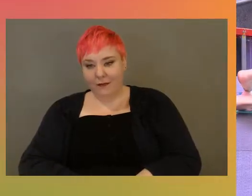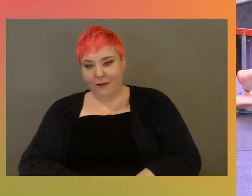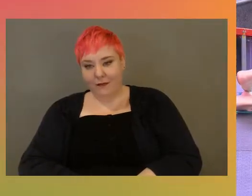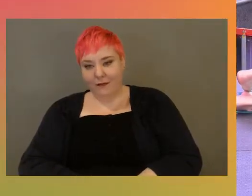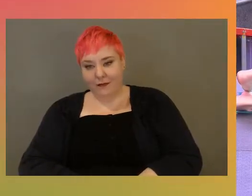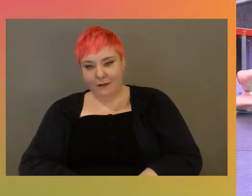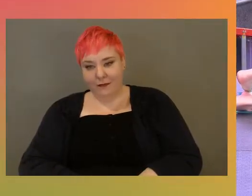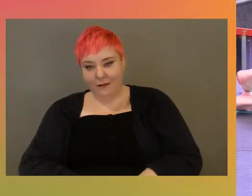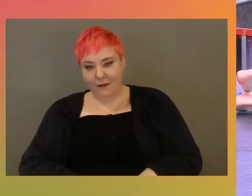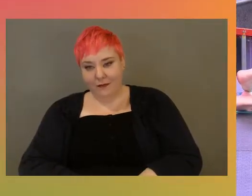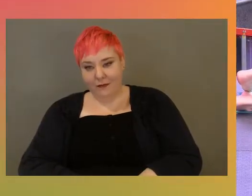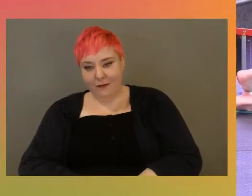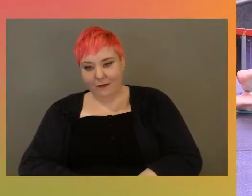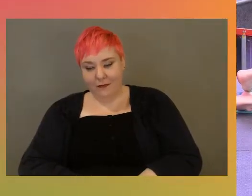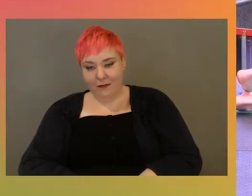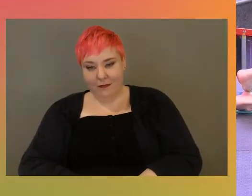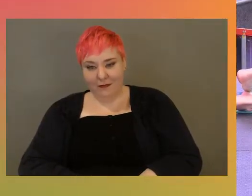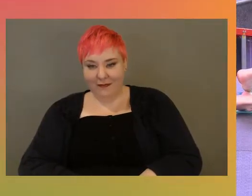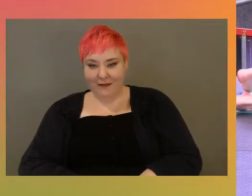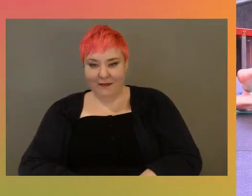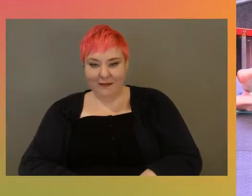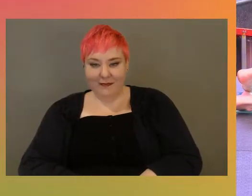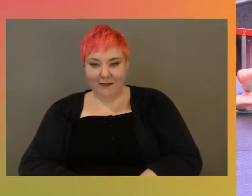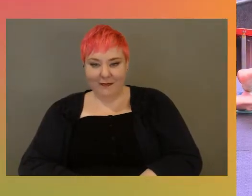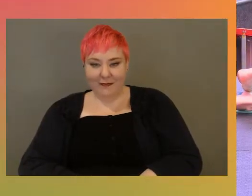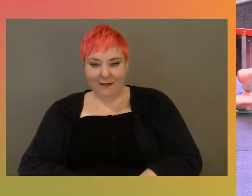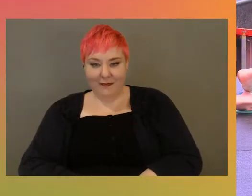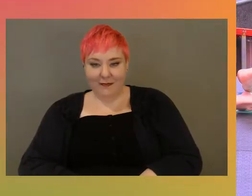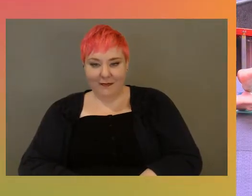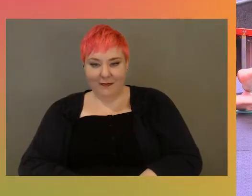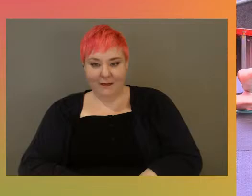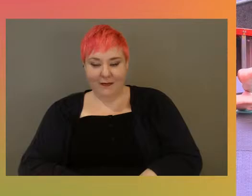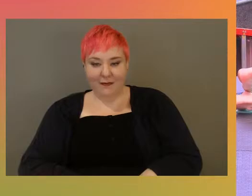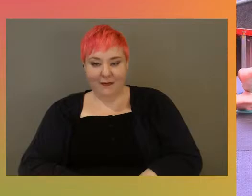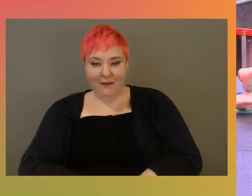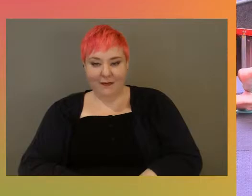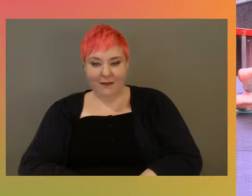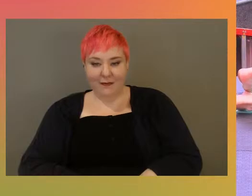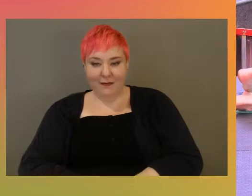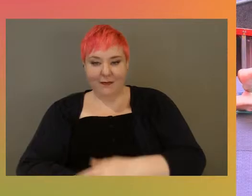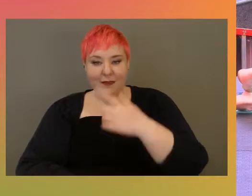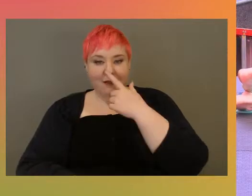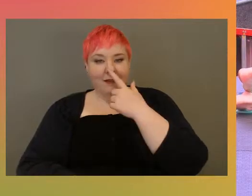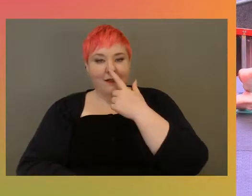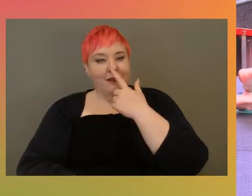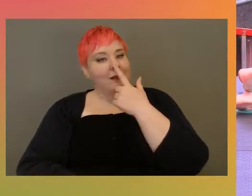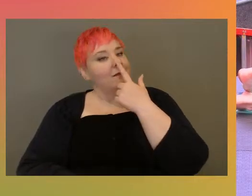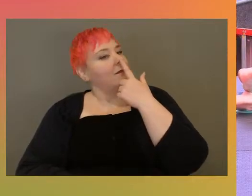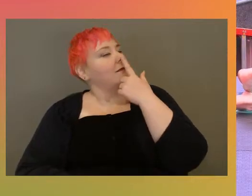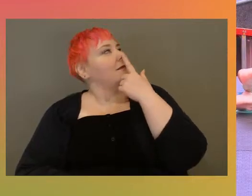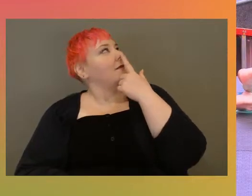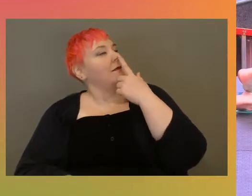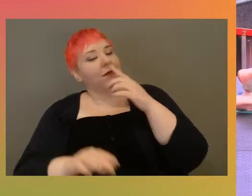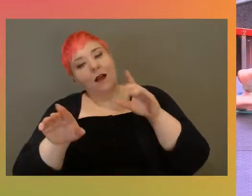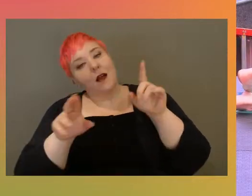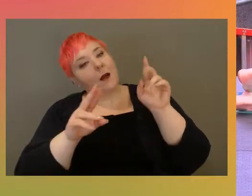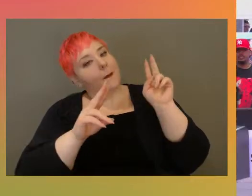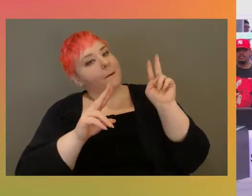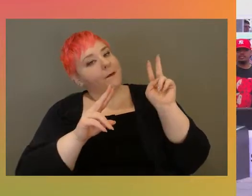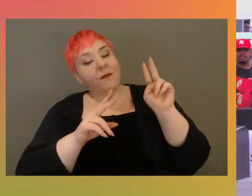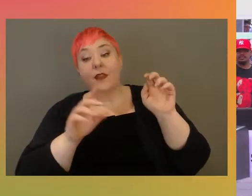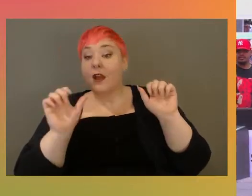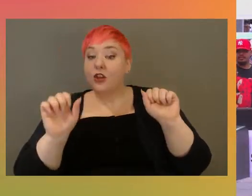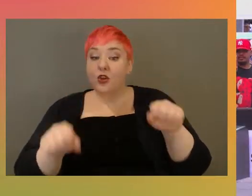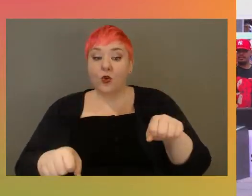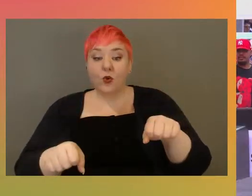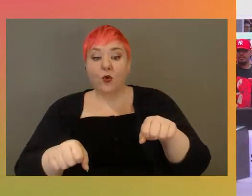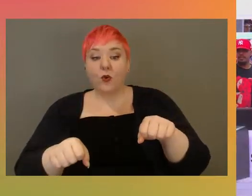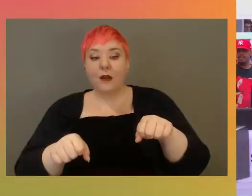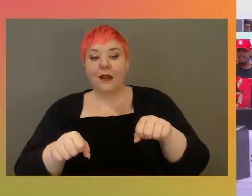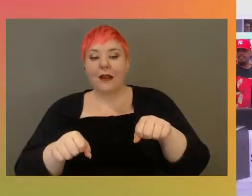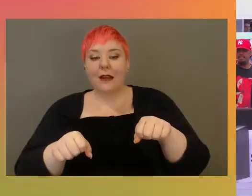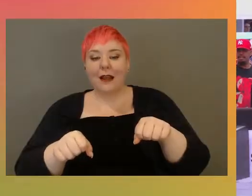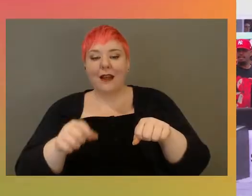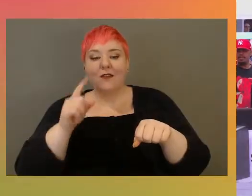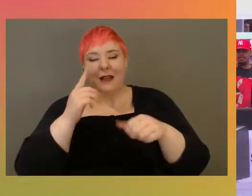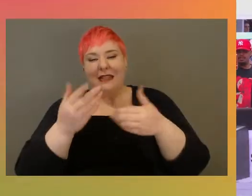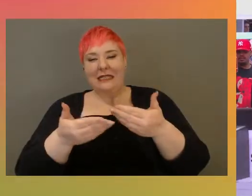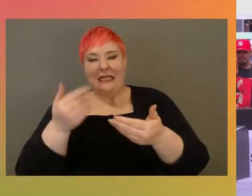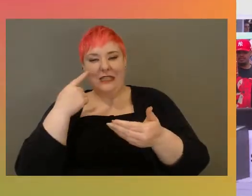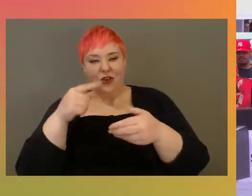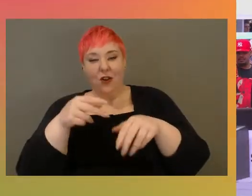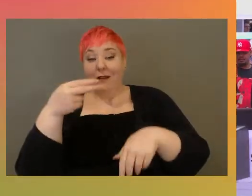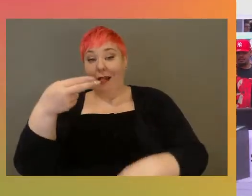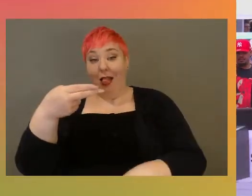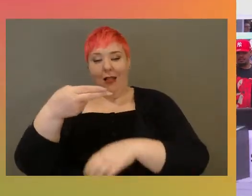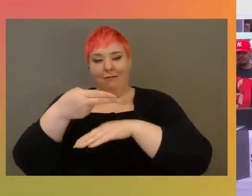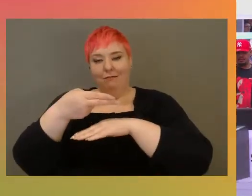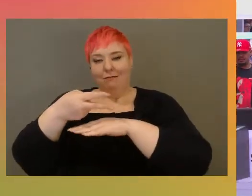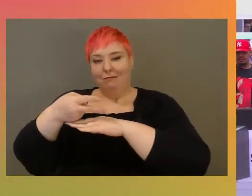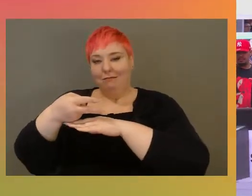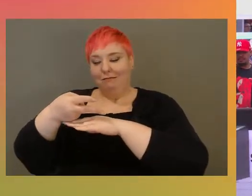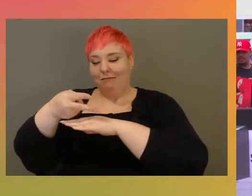TAKE YOUR LEFT HIP AND GRAB YOUR